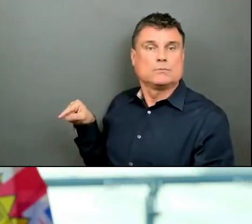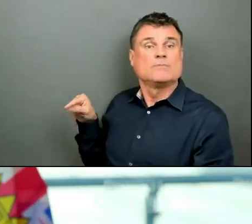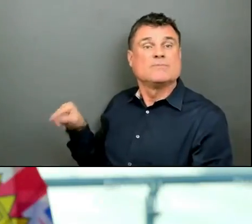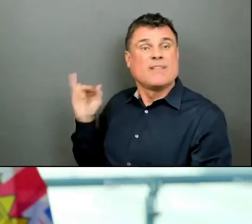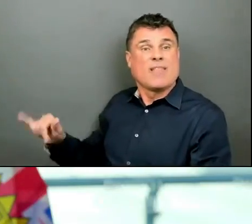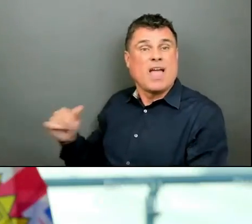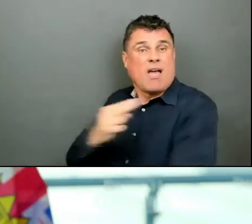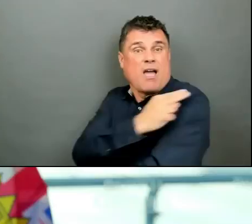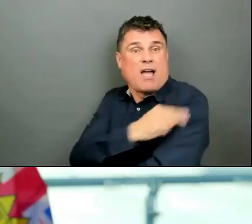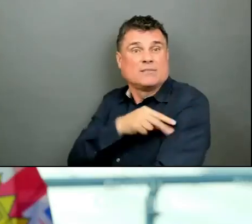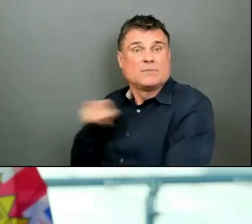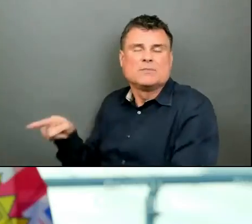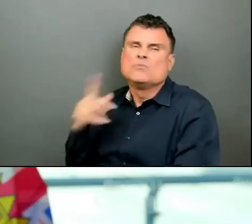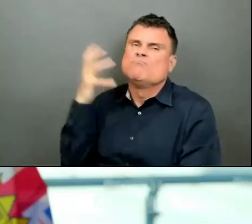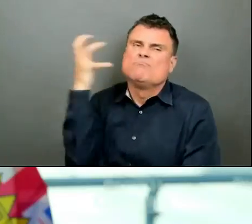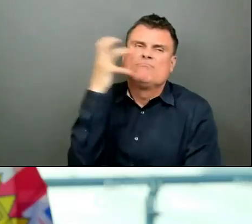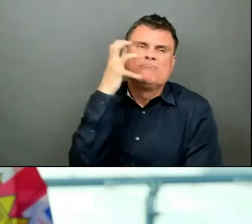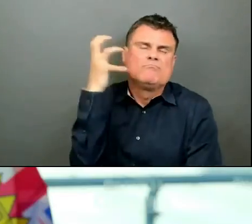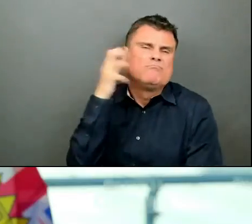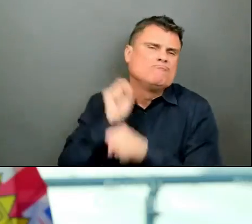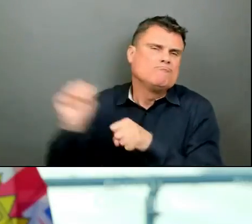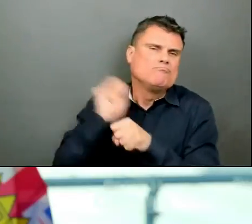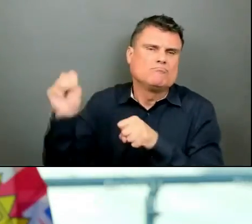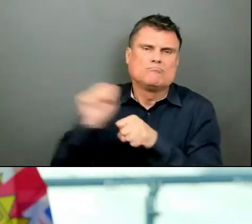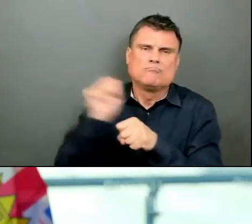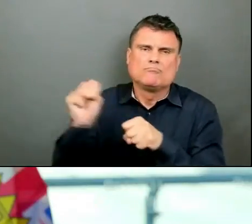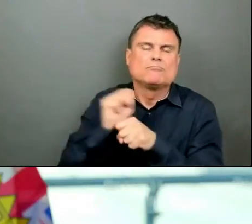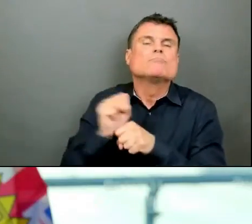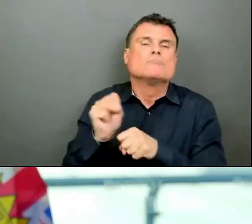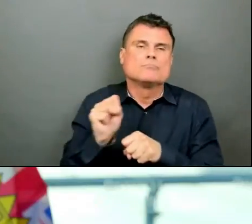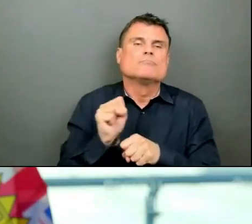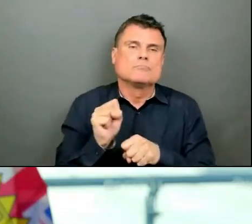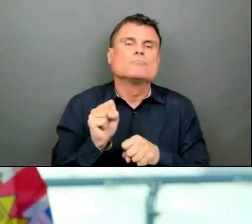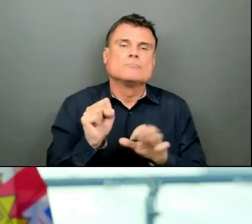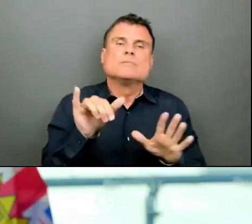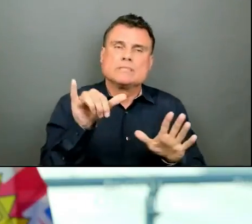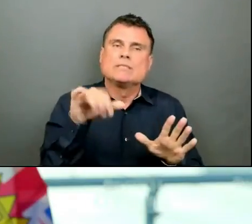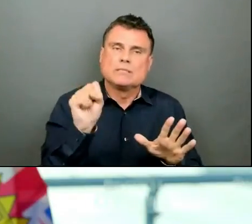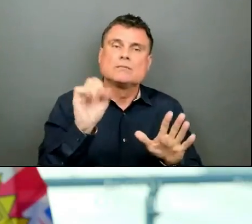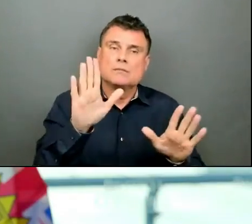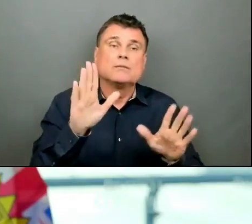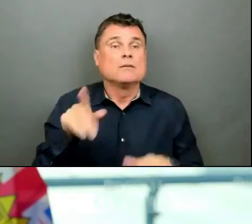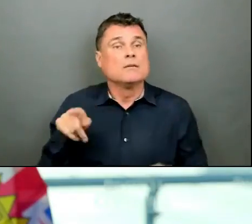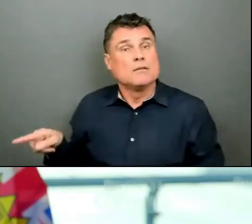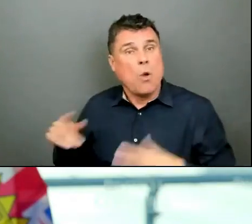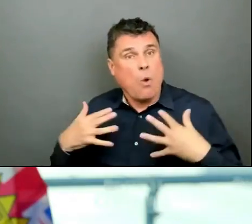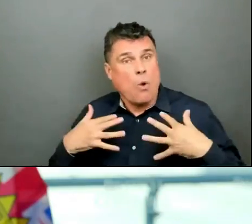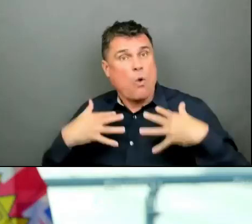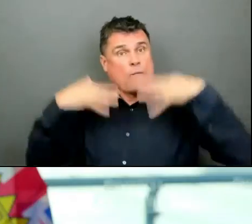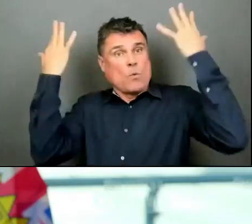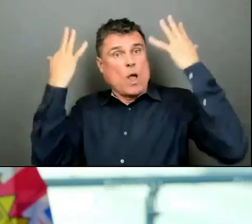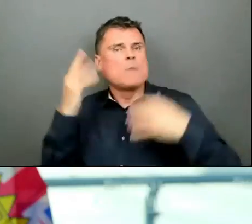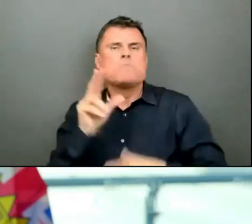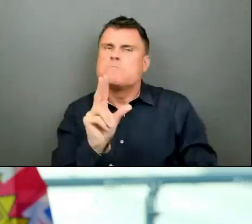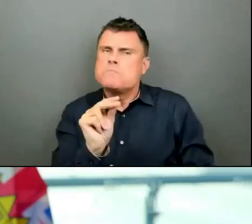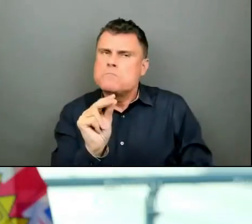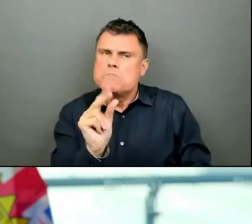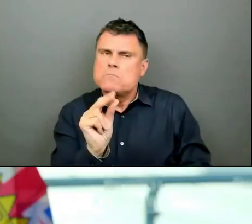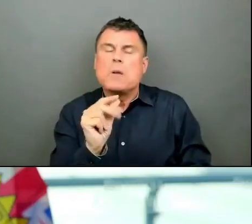amazing job. Yes, I will not say they are over WHEMed but they are definitely over WHEMed and tired and